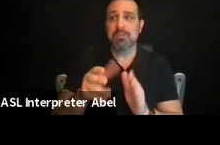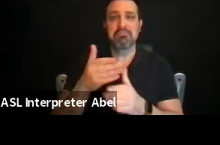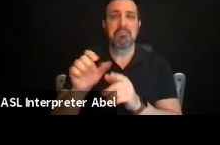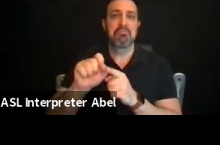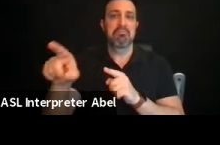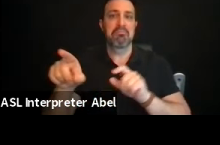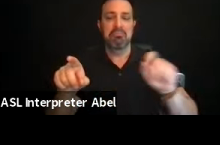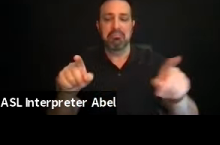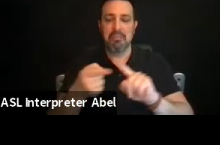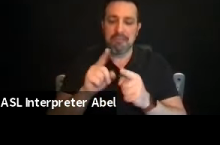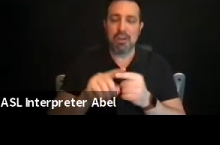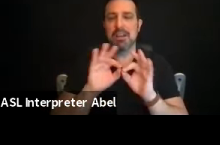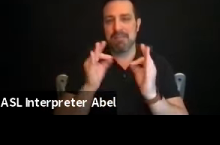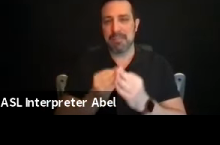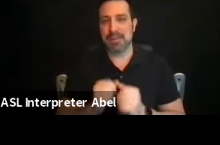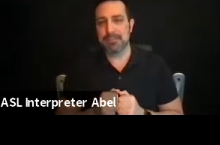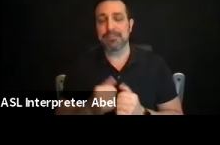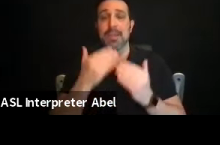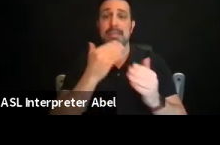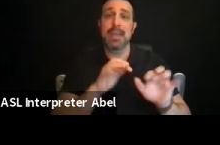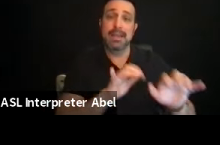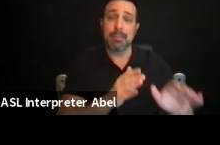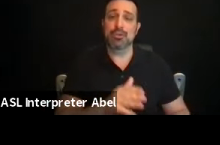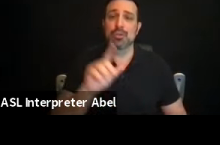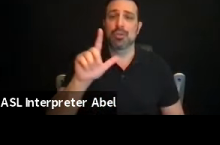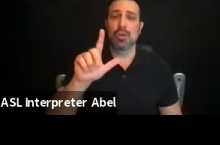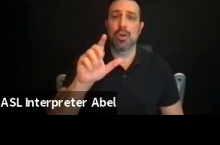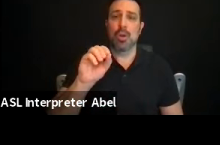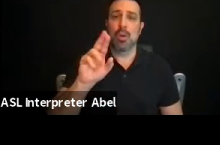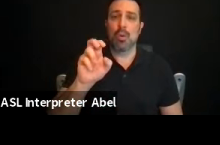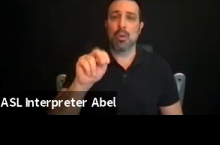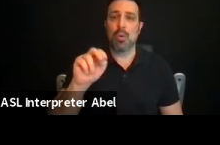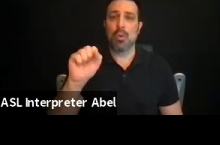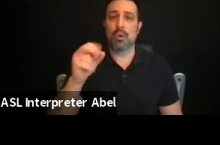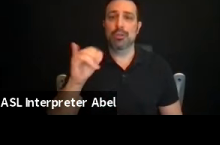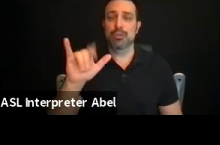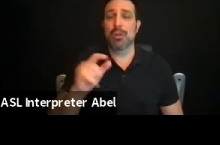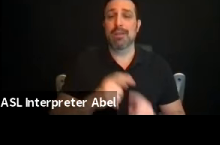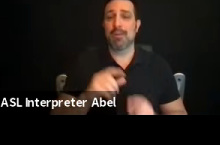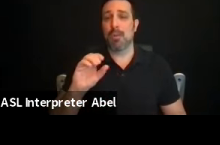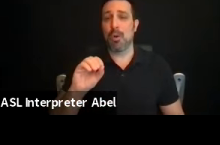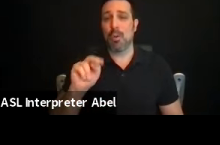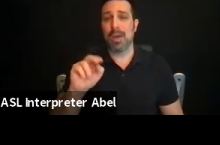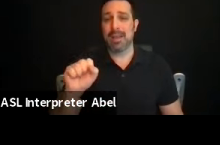of Oregon community members that weren't able to be here but please feel free to share the recording with your